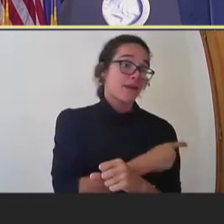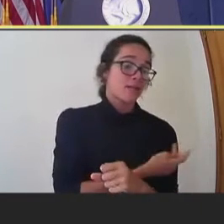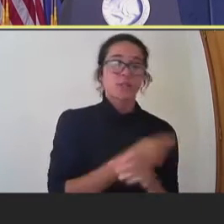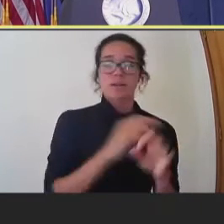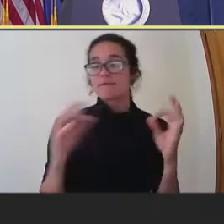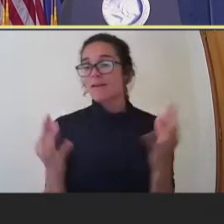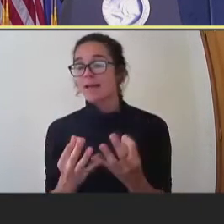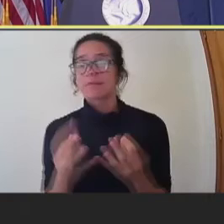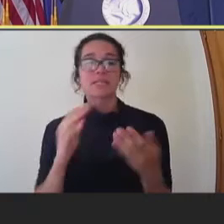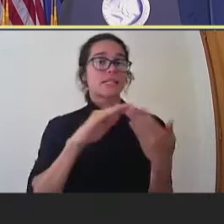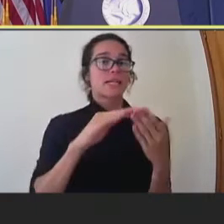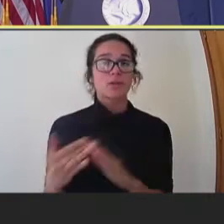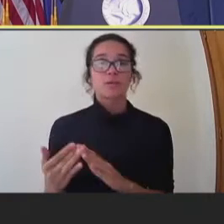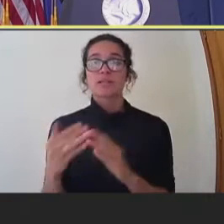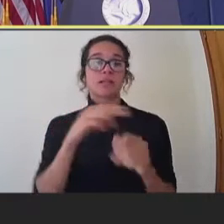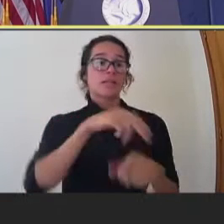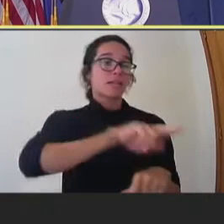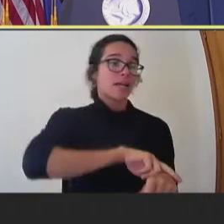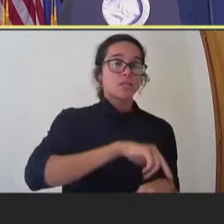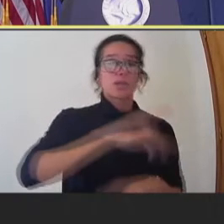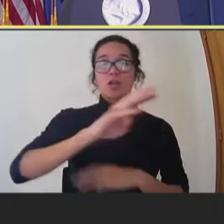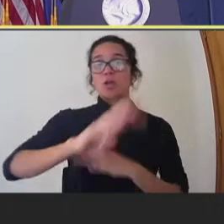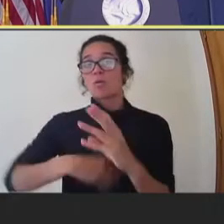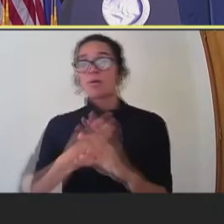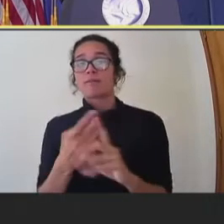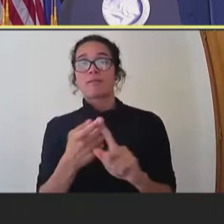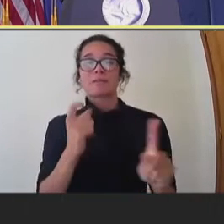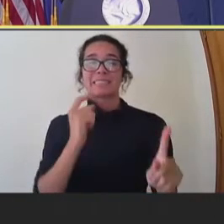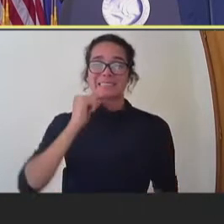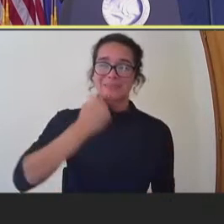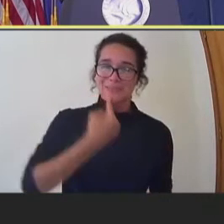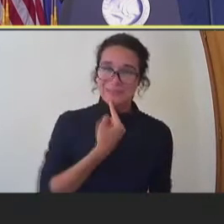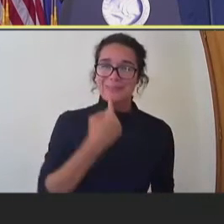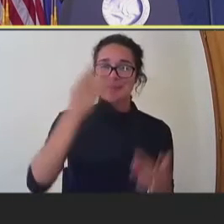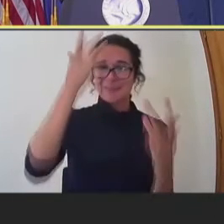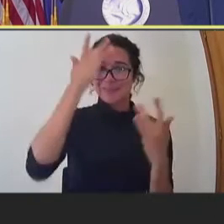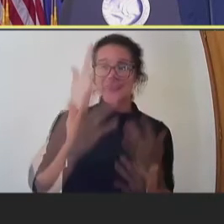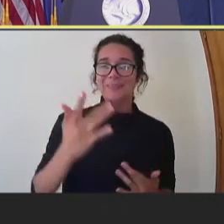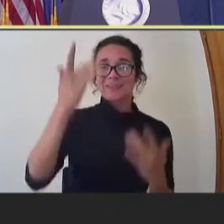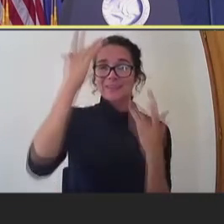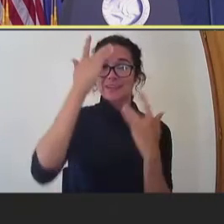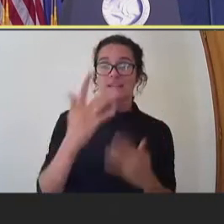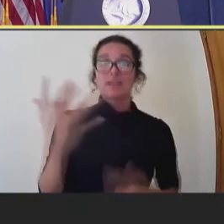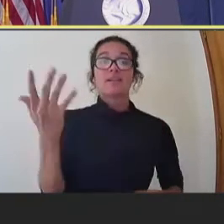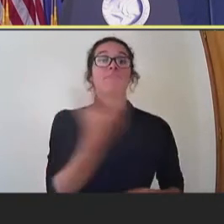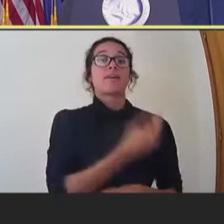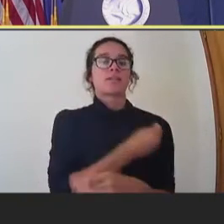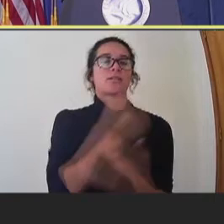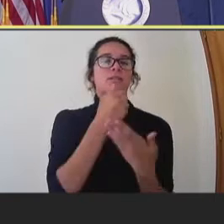our nation, and the world from serious diseases. Vaccines are one of the most effective and